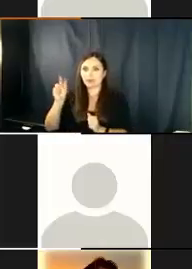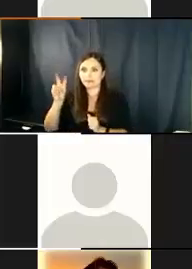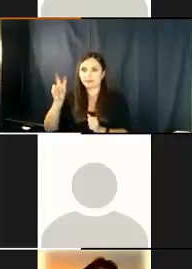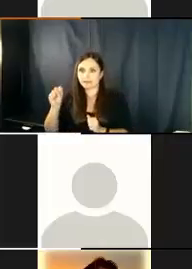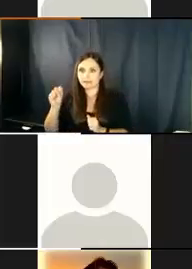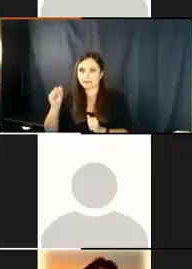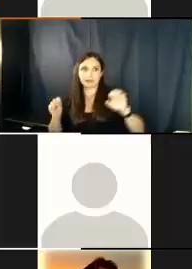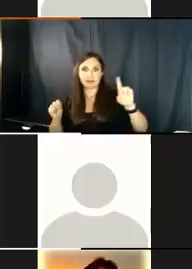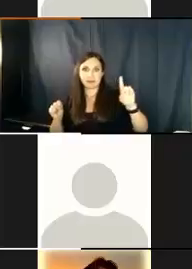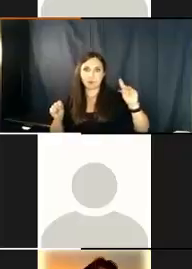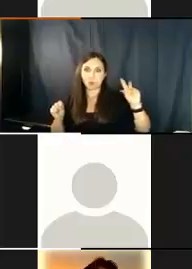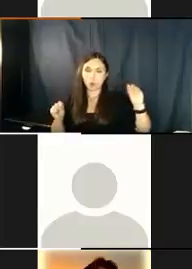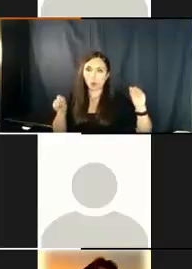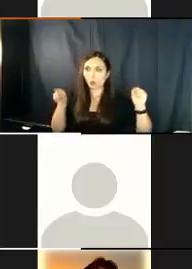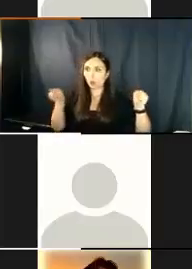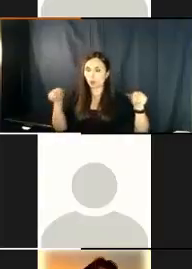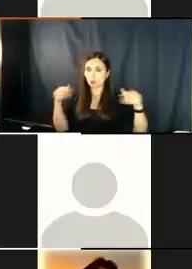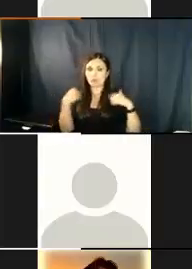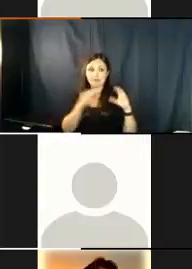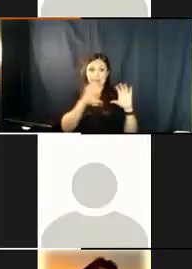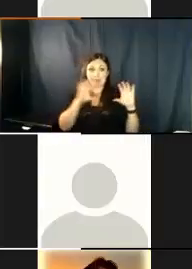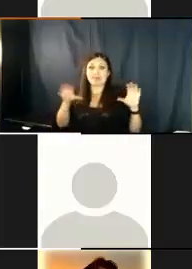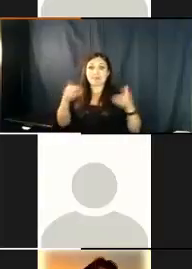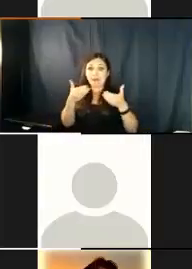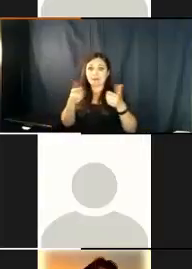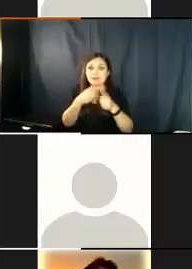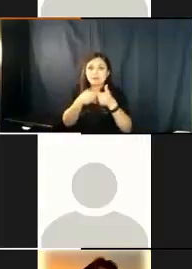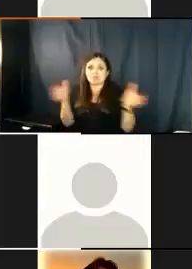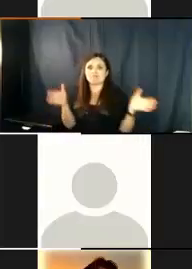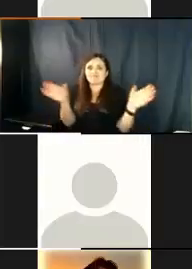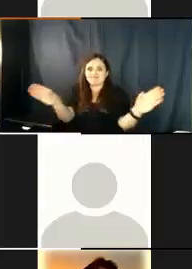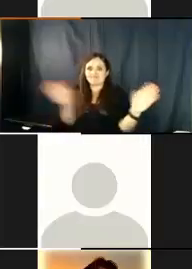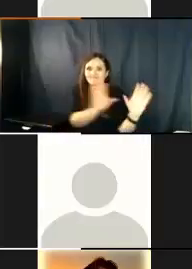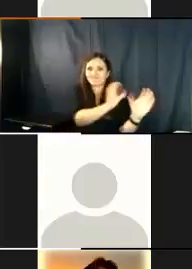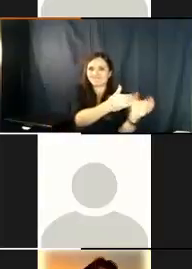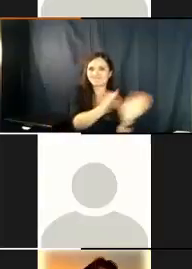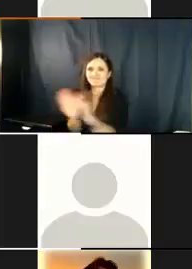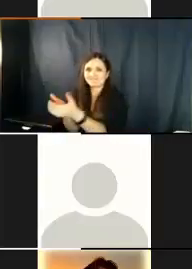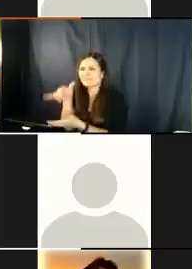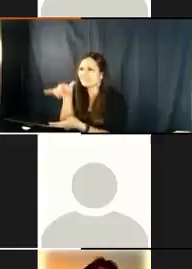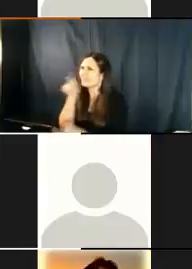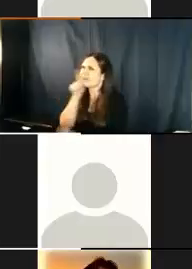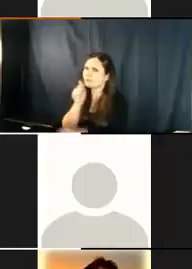can also break students into smaller groups. Absolutely.